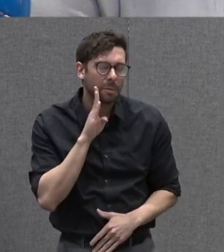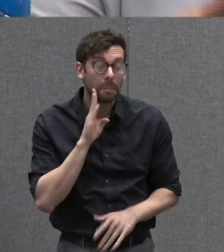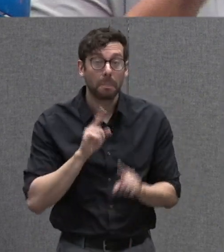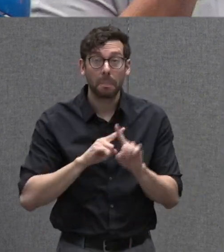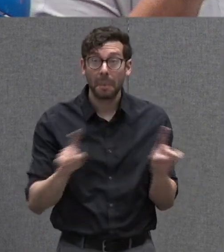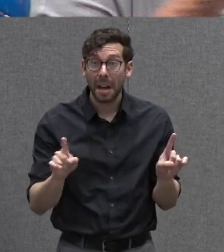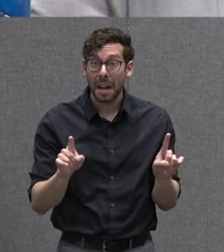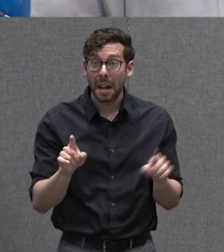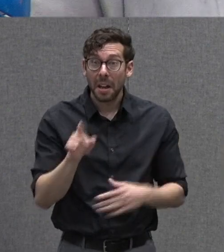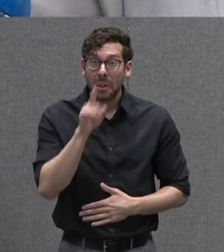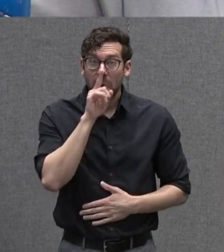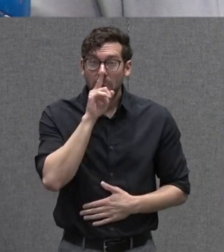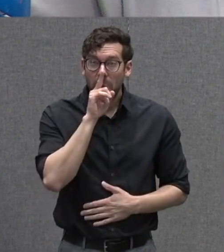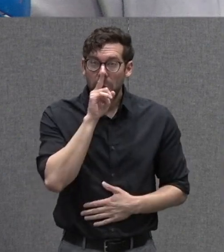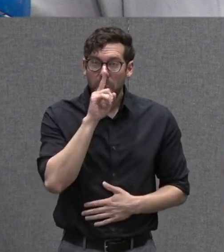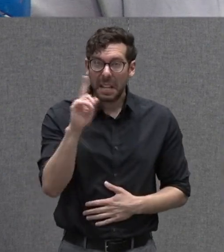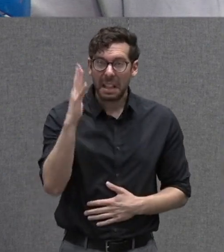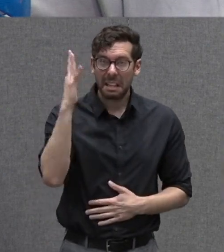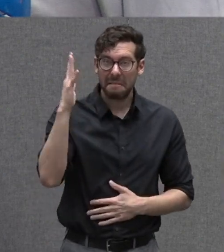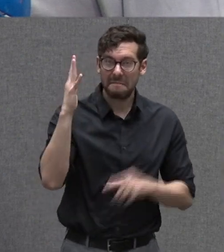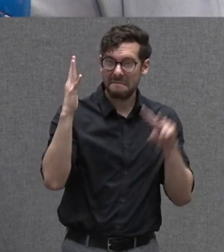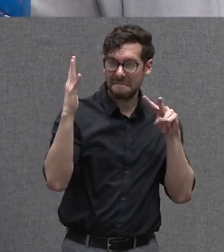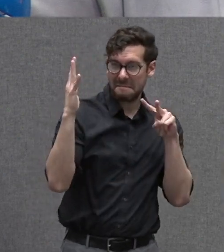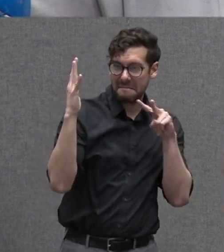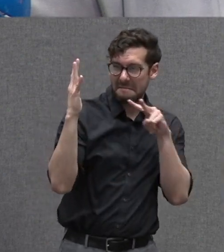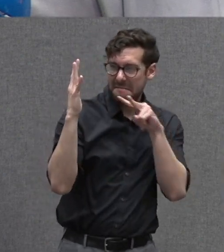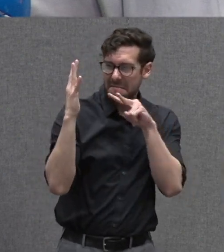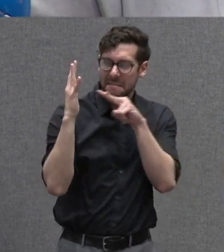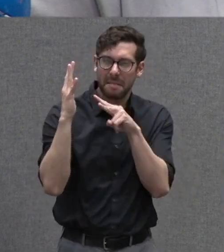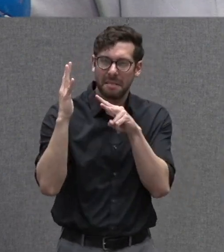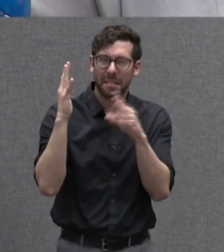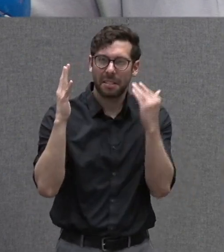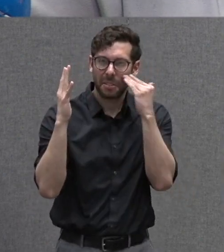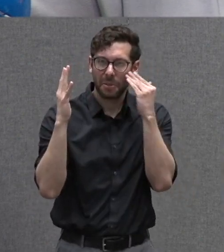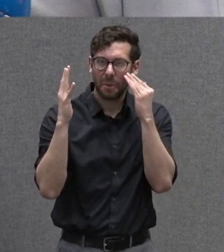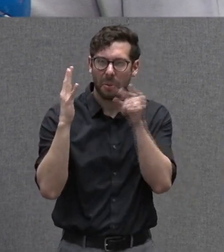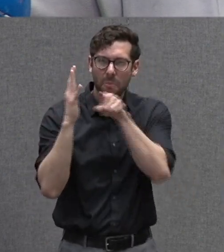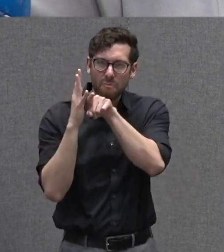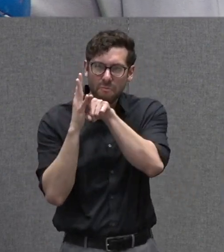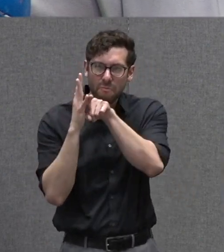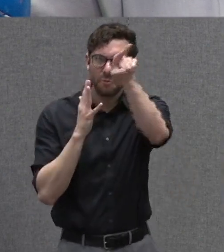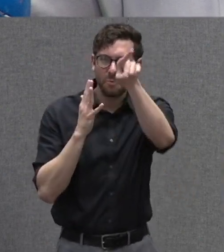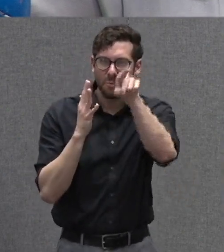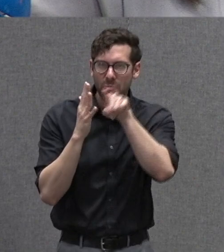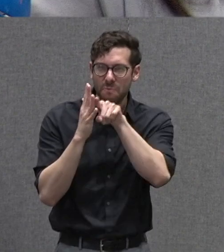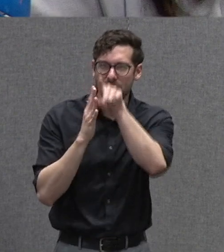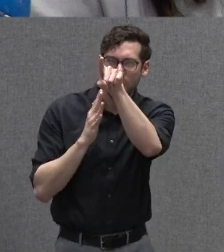get really up close to those sticks up in the tree, the branches coming off. Look really close